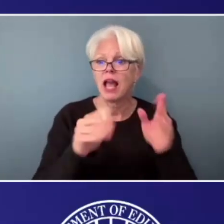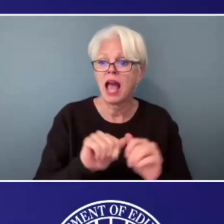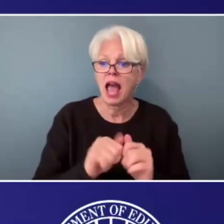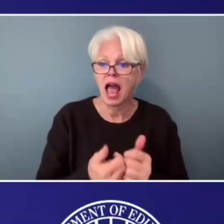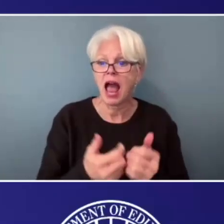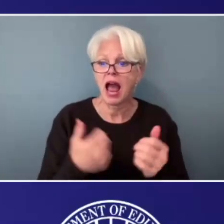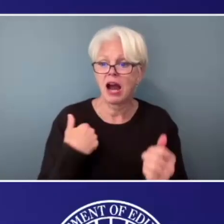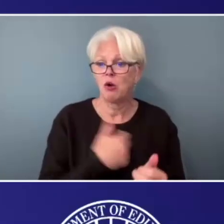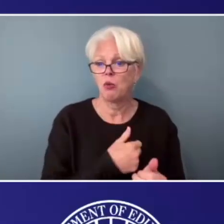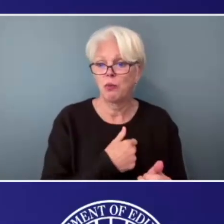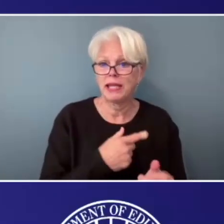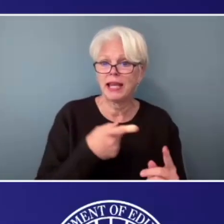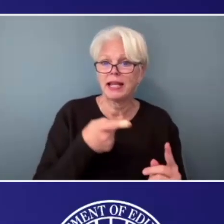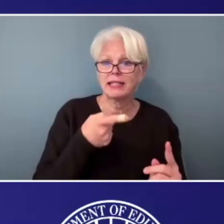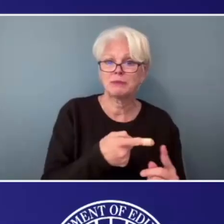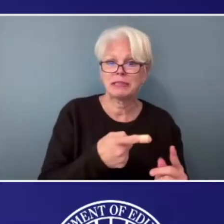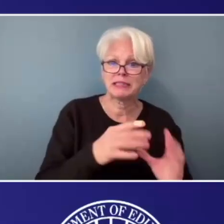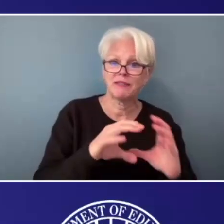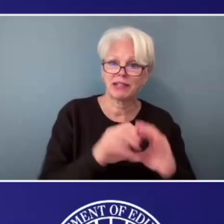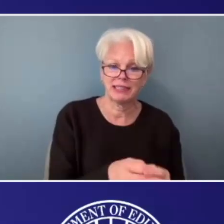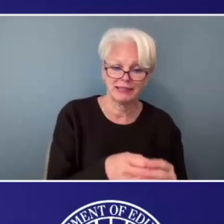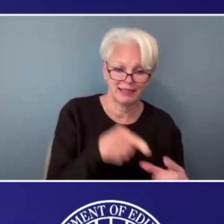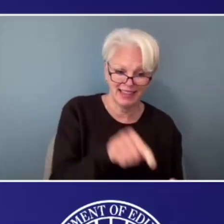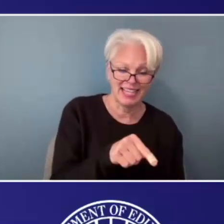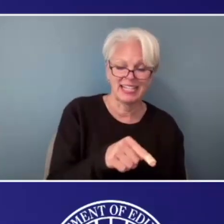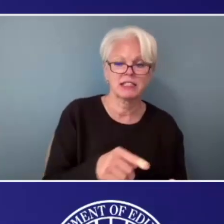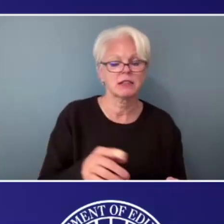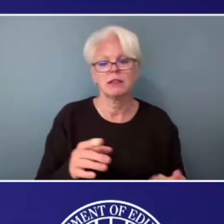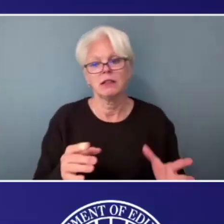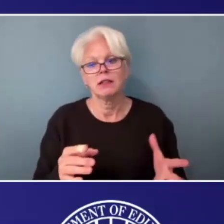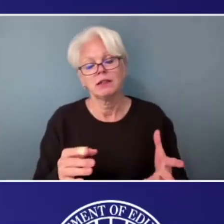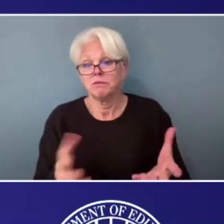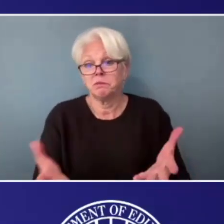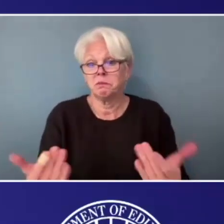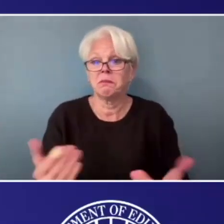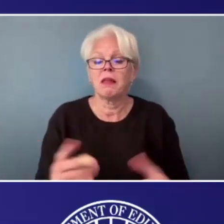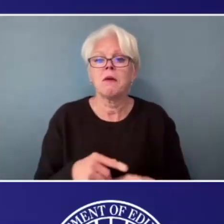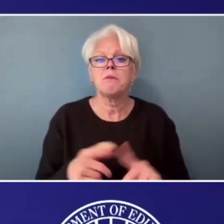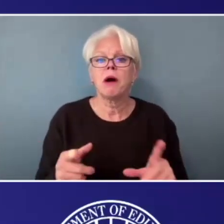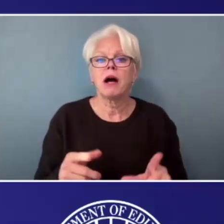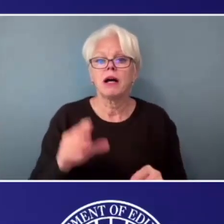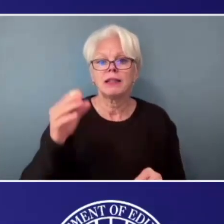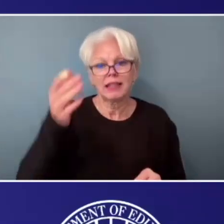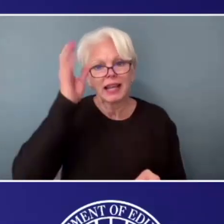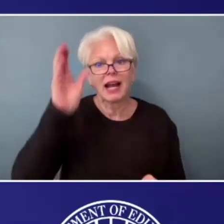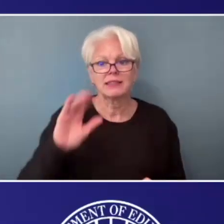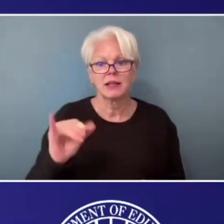but again, the concept is, as Jake pointed out, was to be as broad as